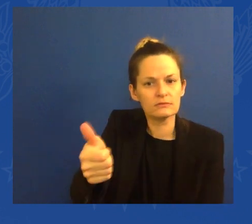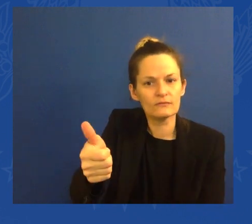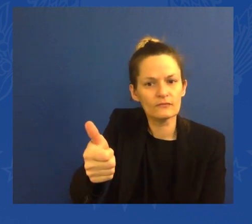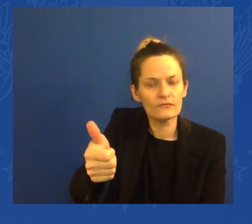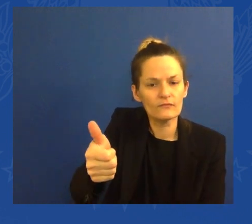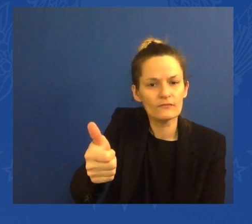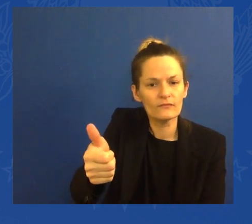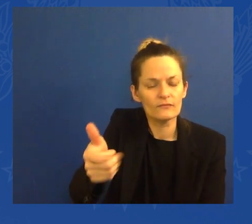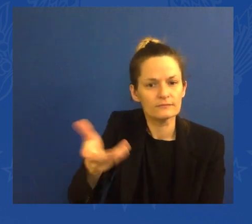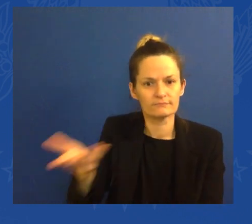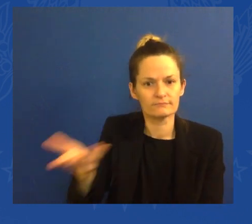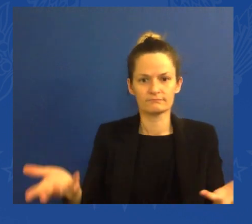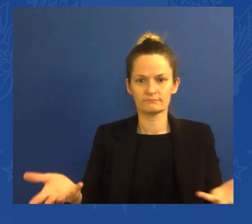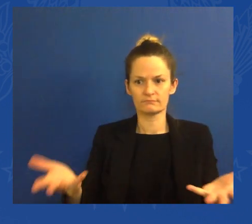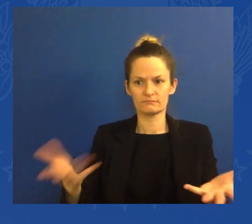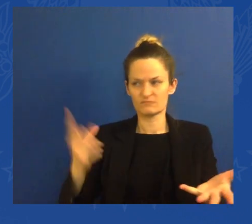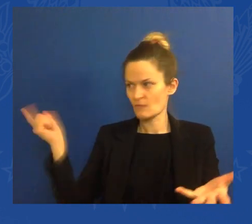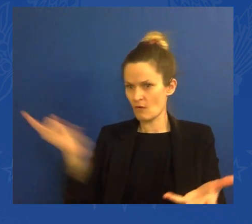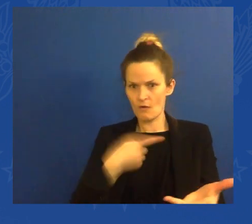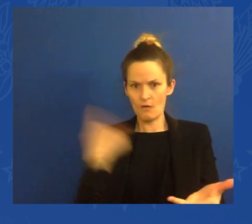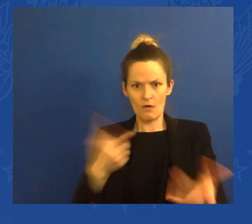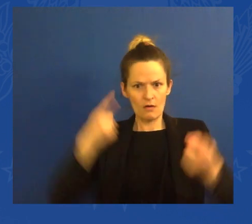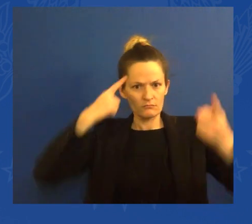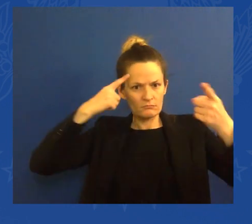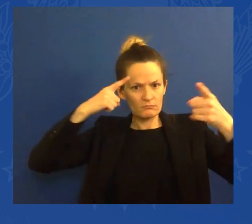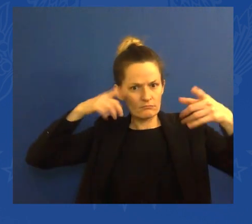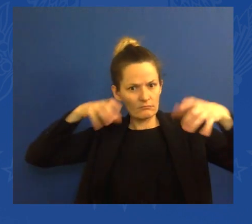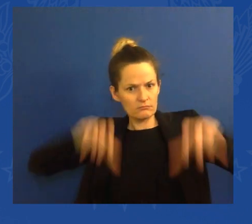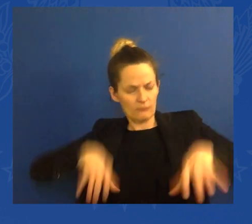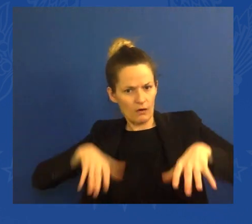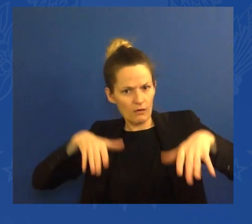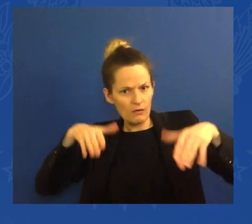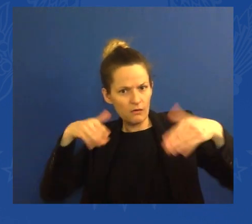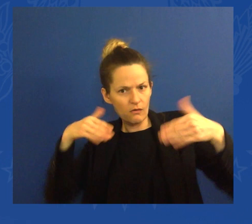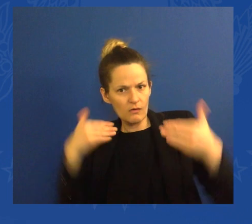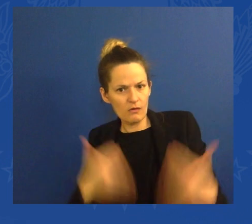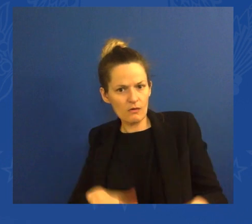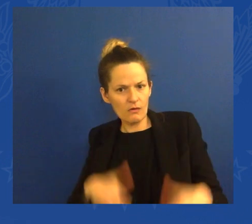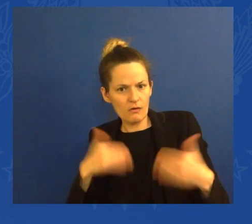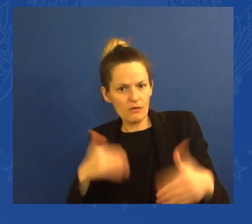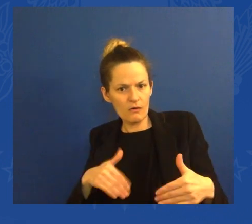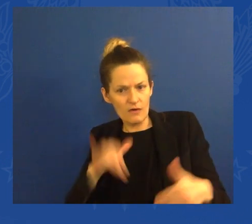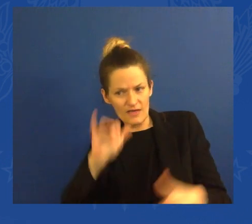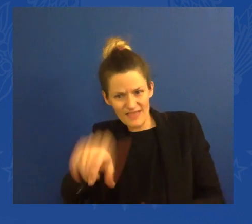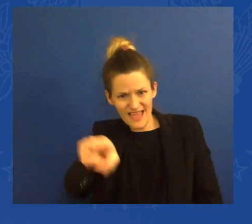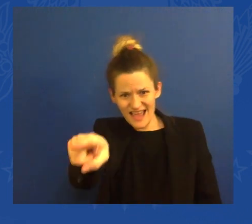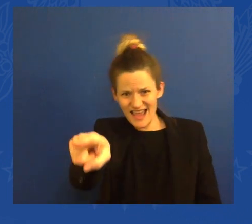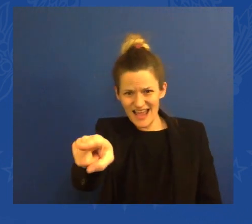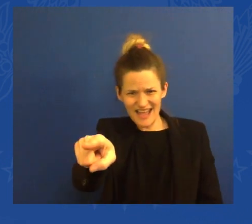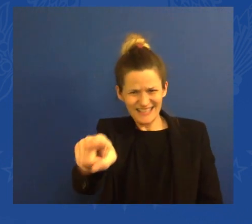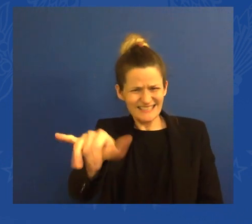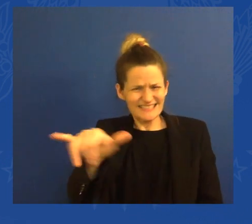for the same reasons this bridge is in trouble. And guess what? Thank God there were only a few vehicles on the bridge.